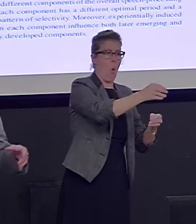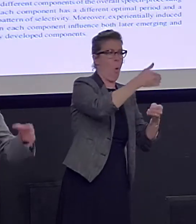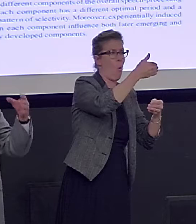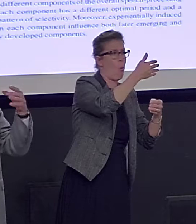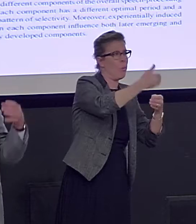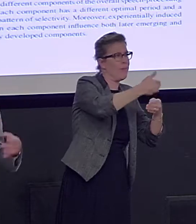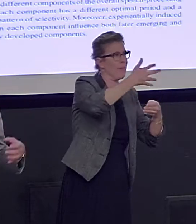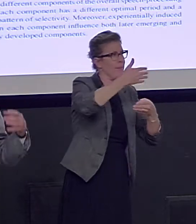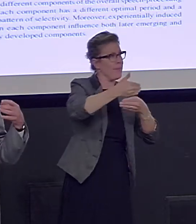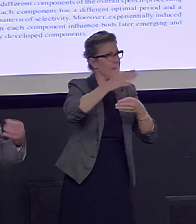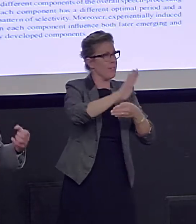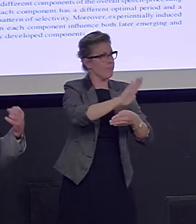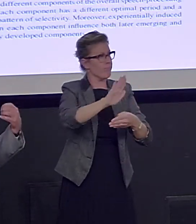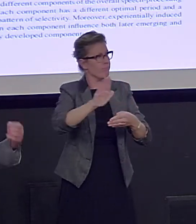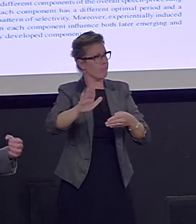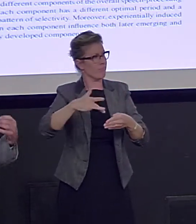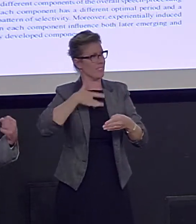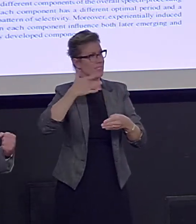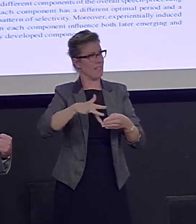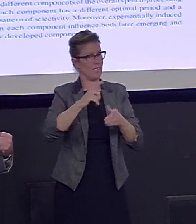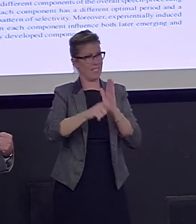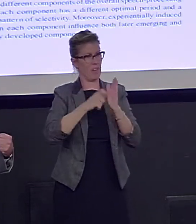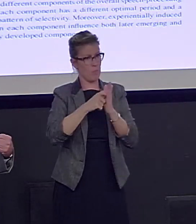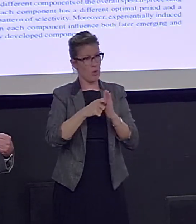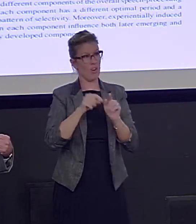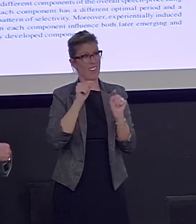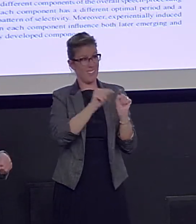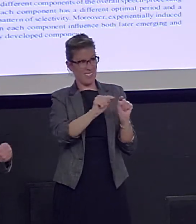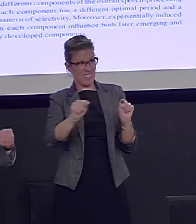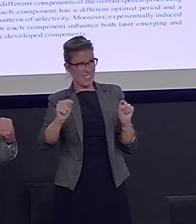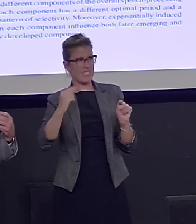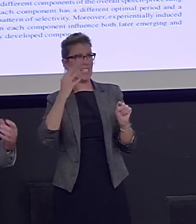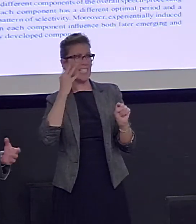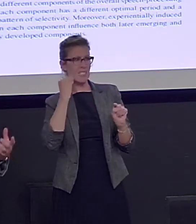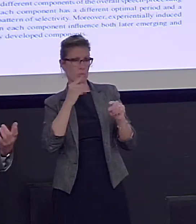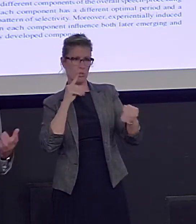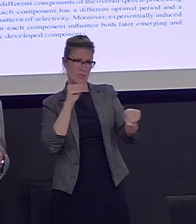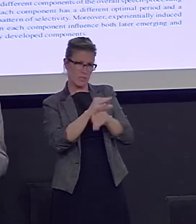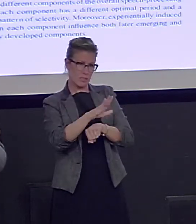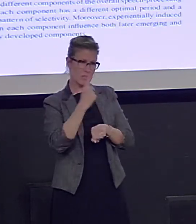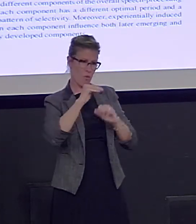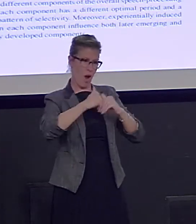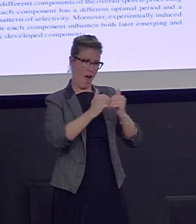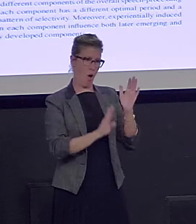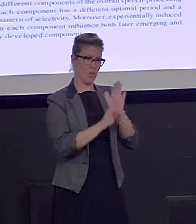in which experience plays an important role towards the development of these processes.